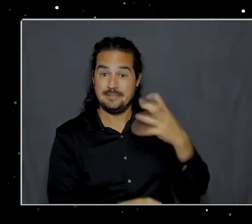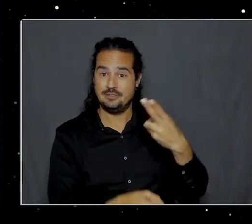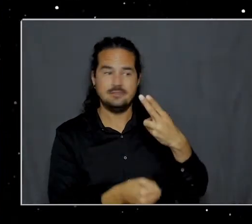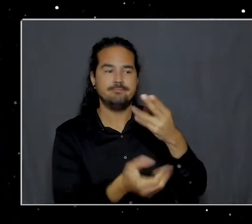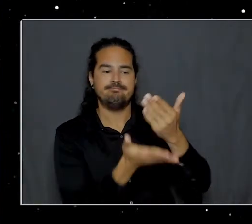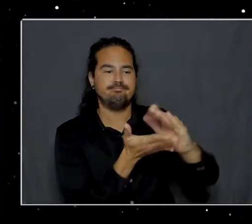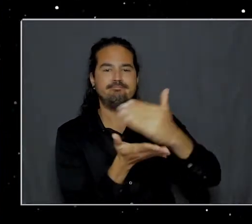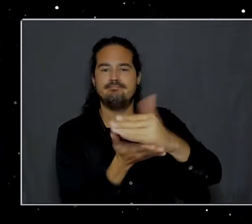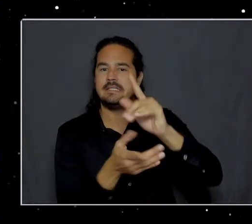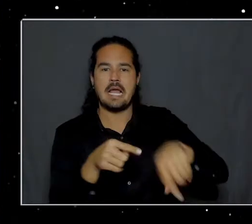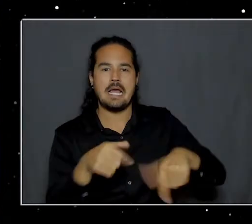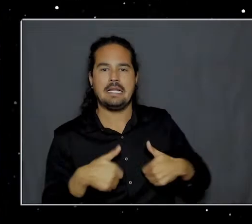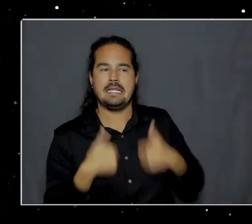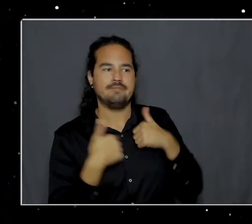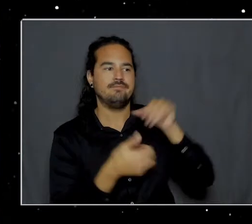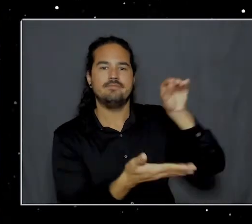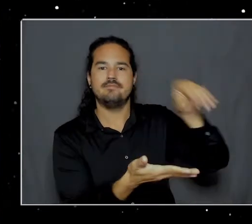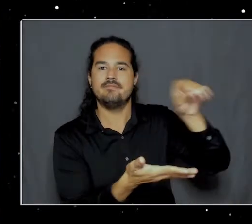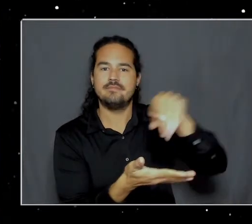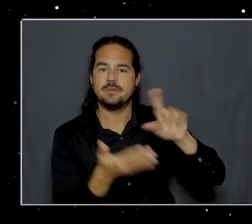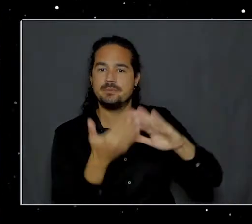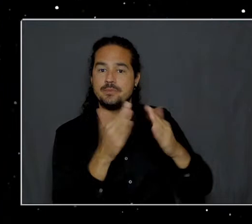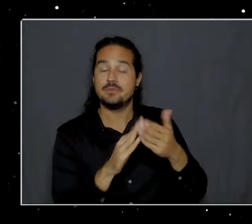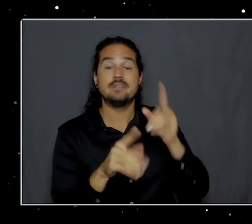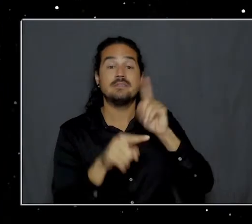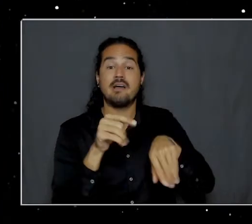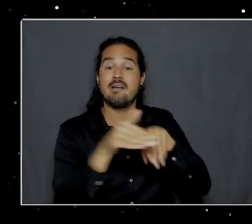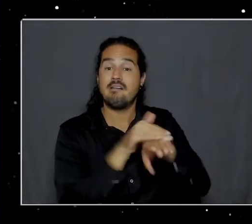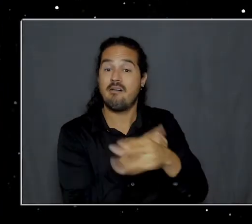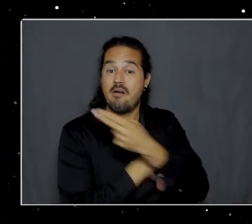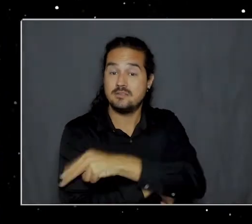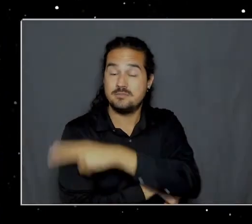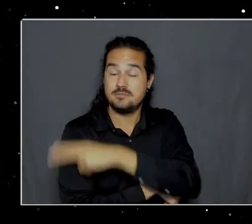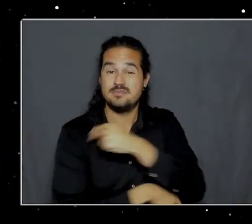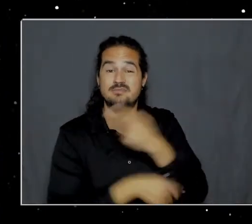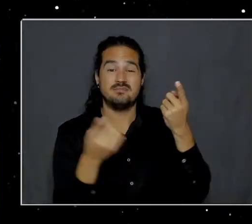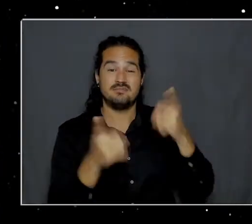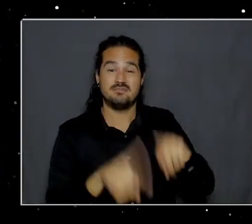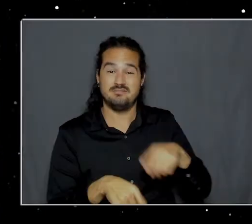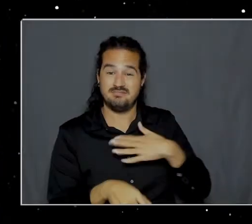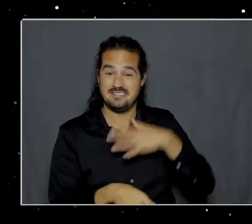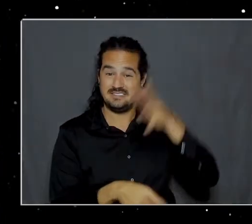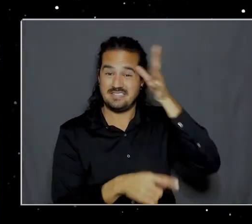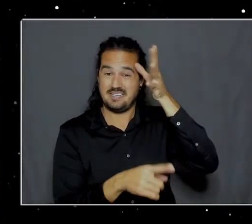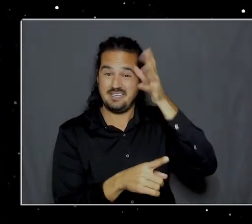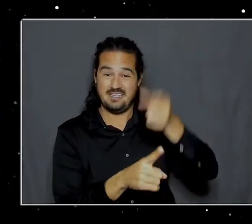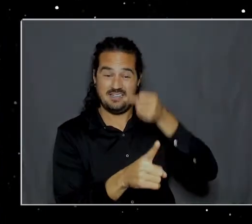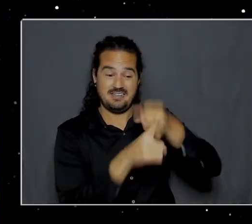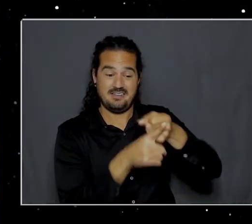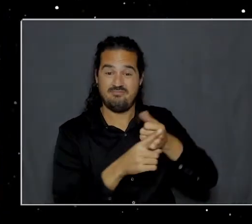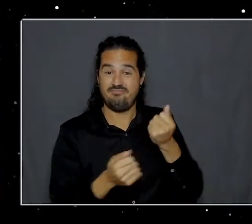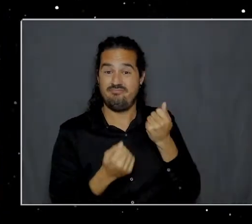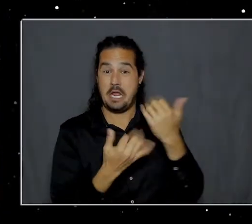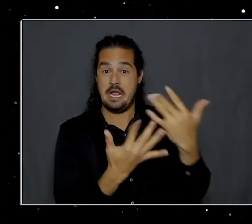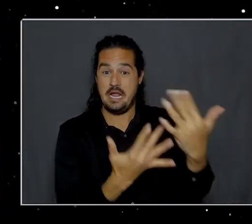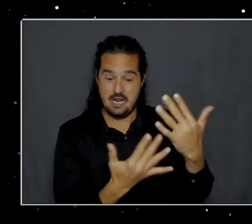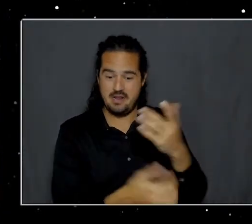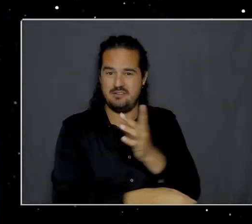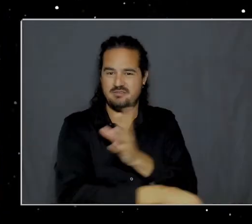THE HOSPITAL WHEN MY FATHER